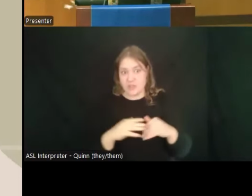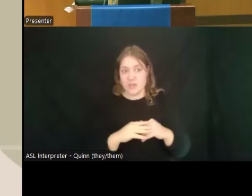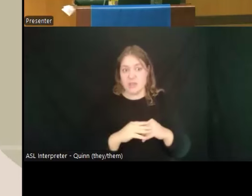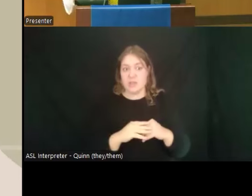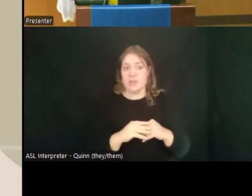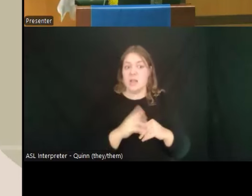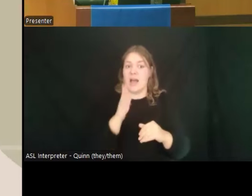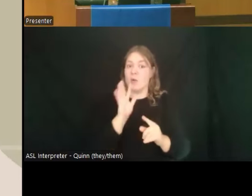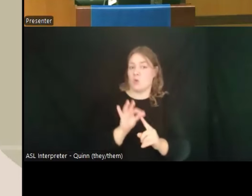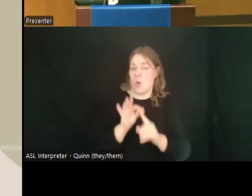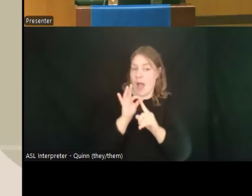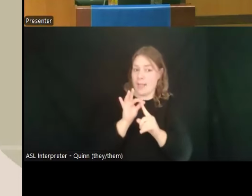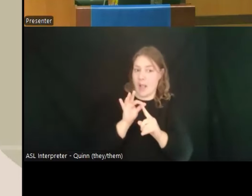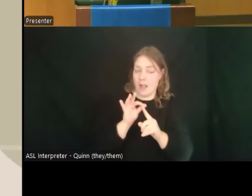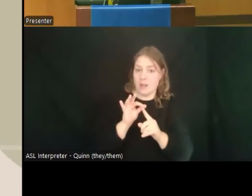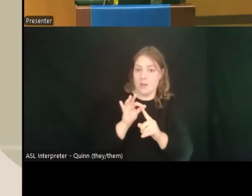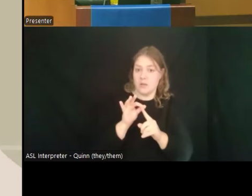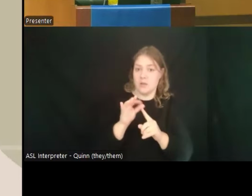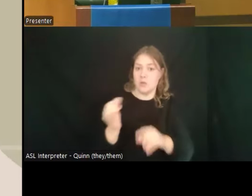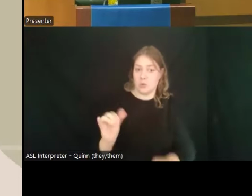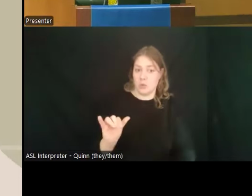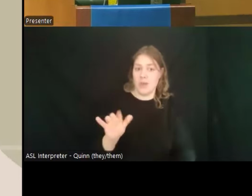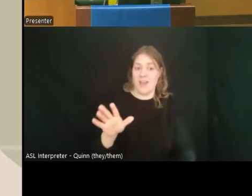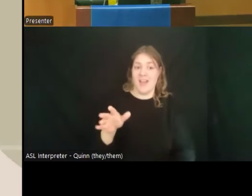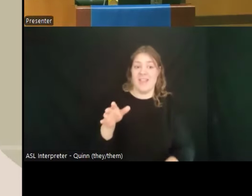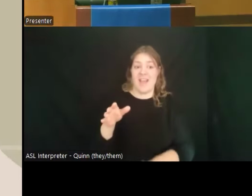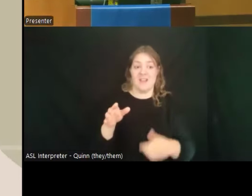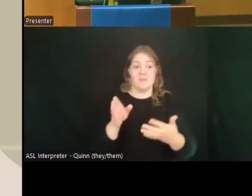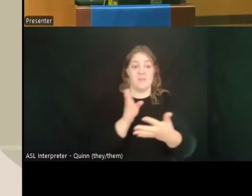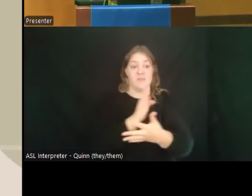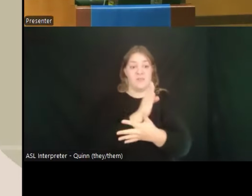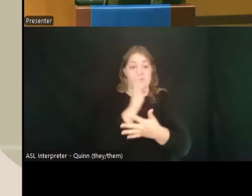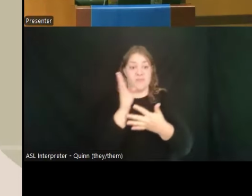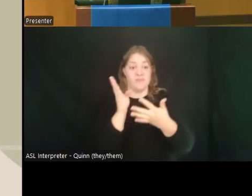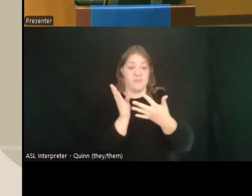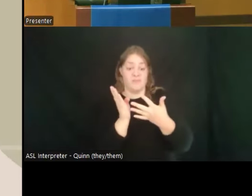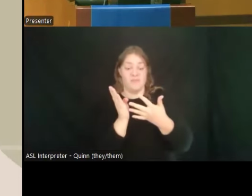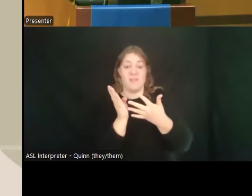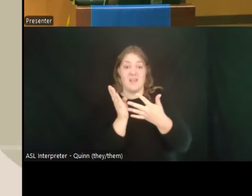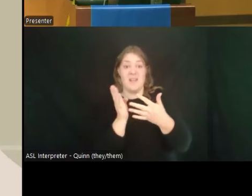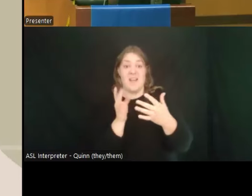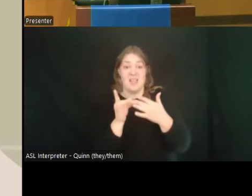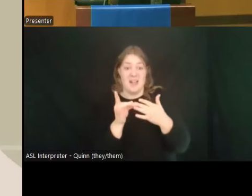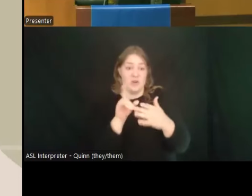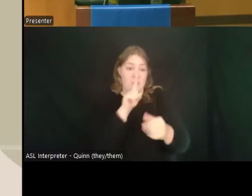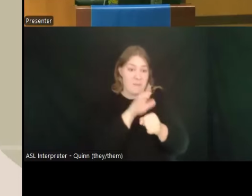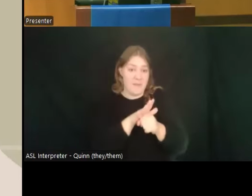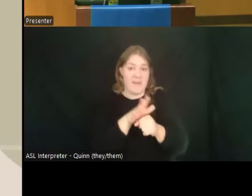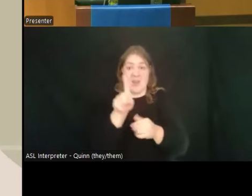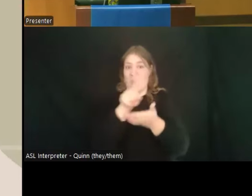quick here that leadership commitment right we always get weekly emails from Linda about